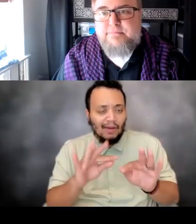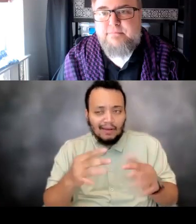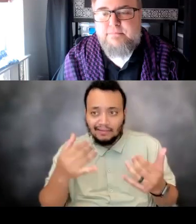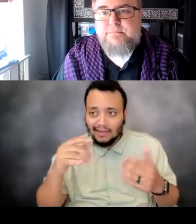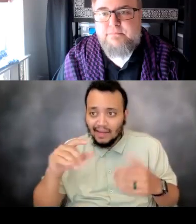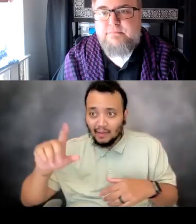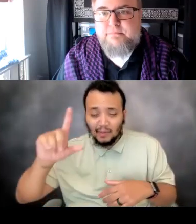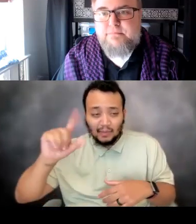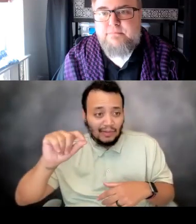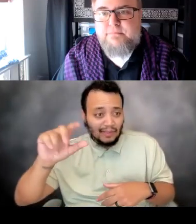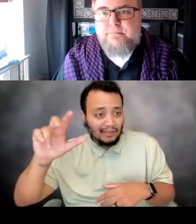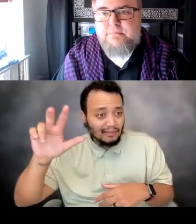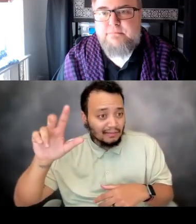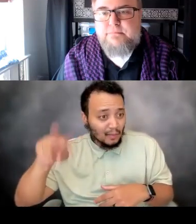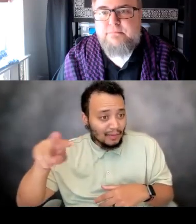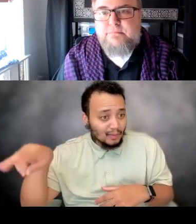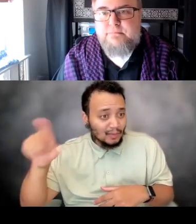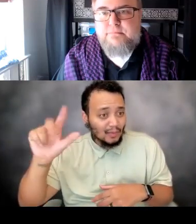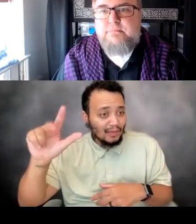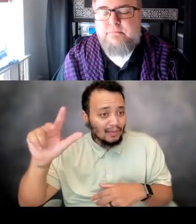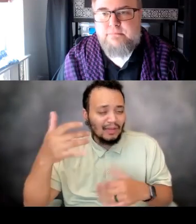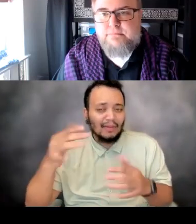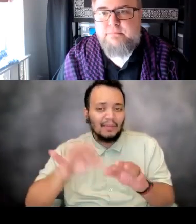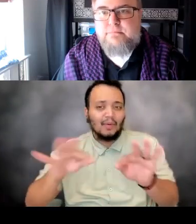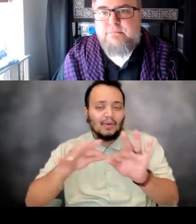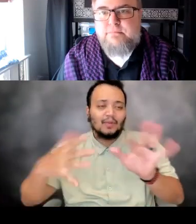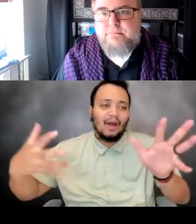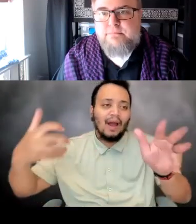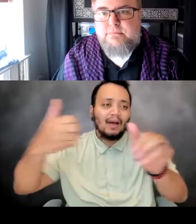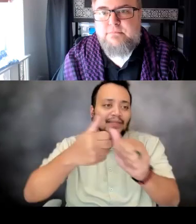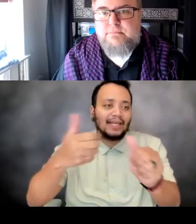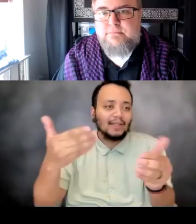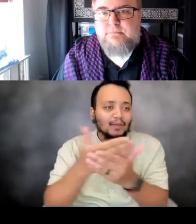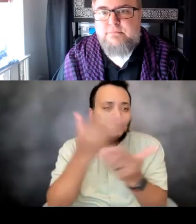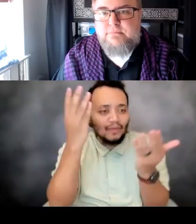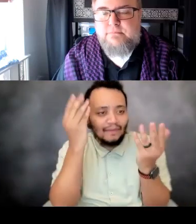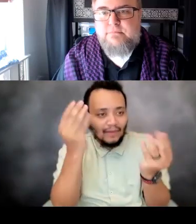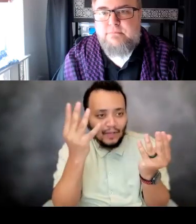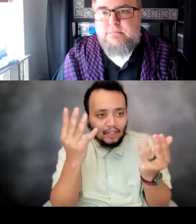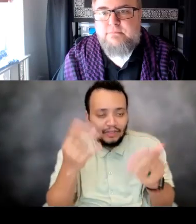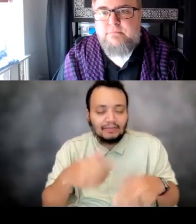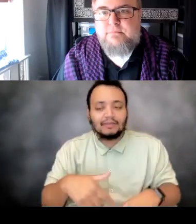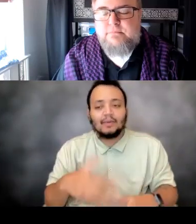and to change with the changing times. And so we just wanna say thank you to your team,